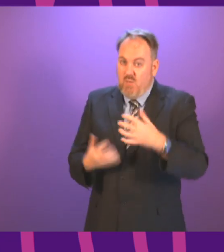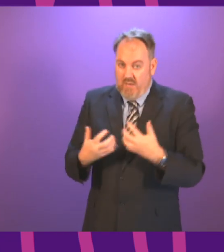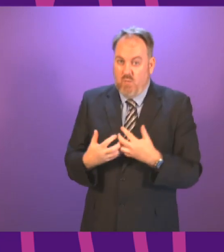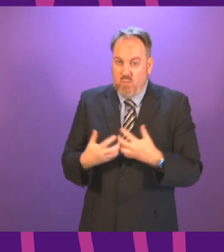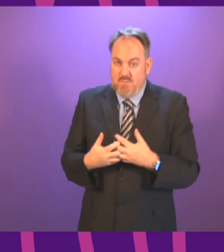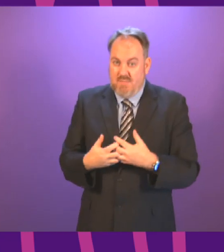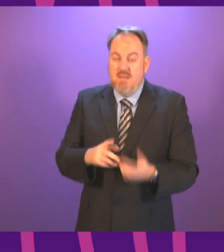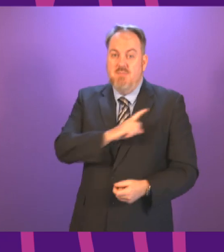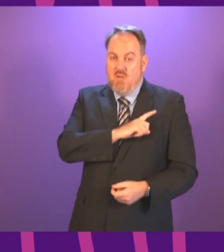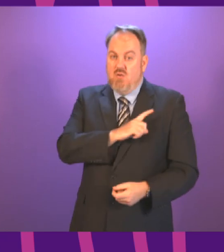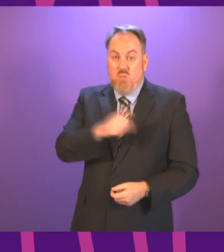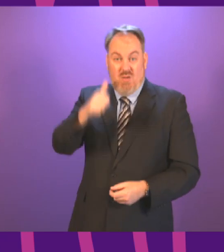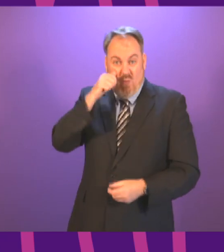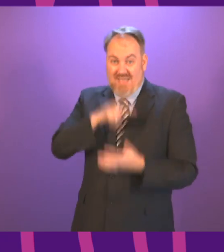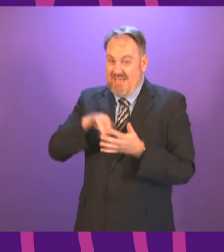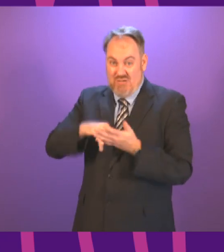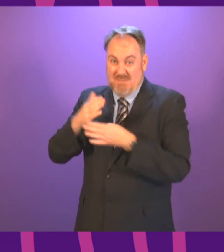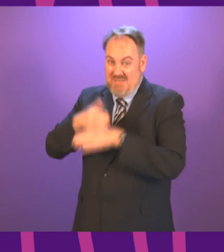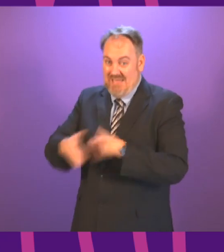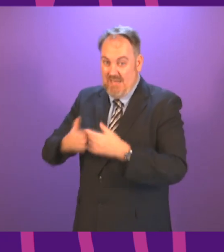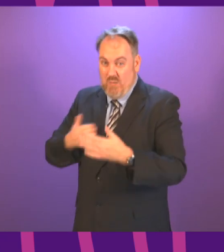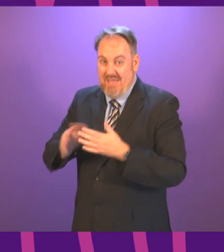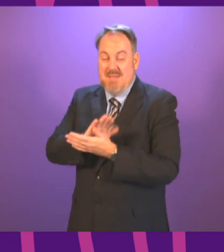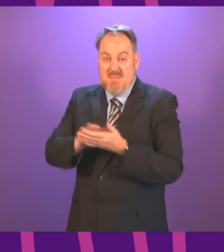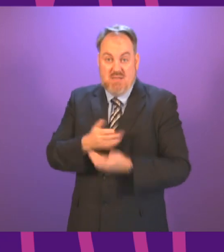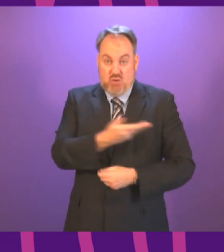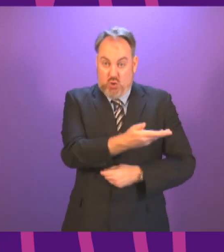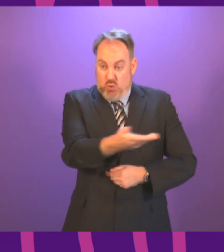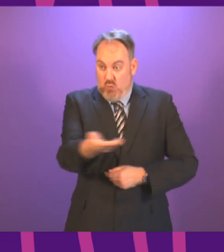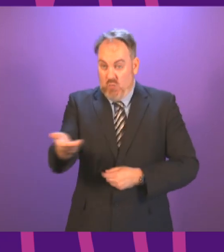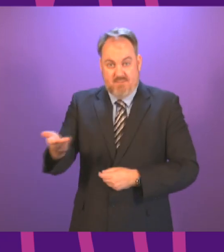pressure—our NHS is always confronted with other winter pressures—each and every one